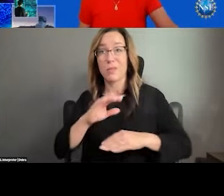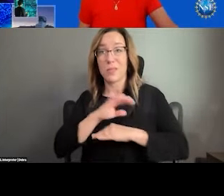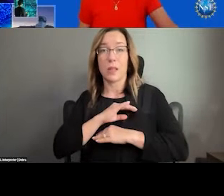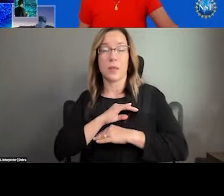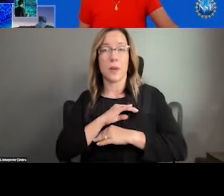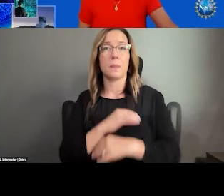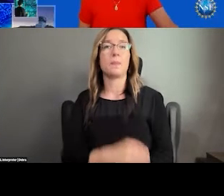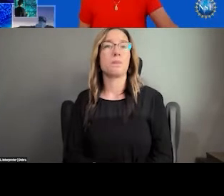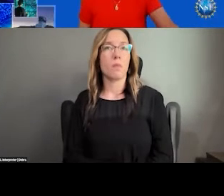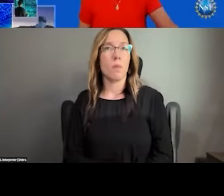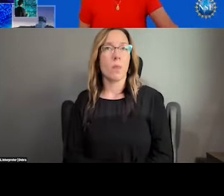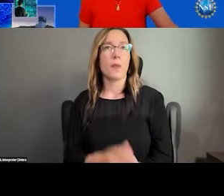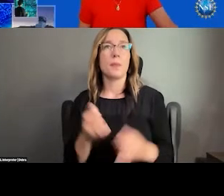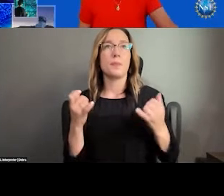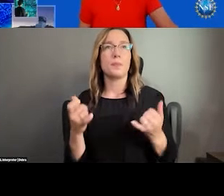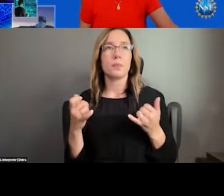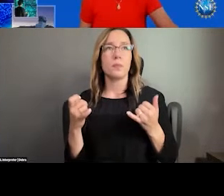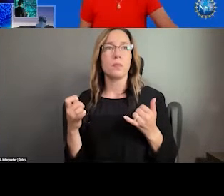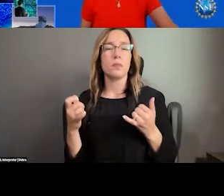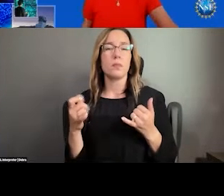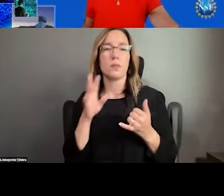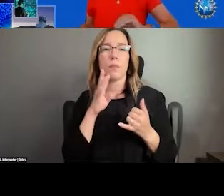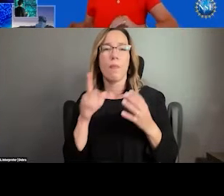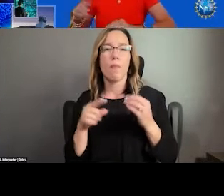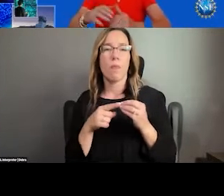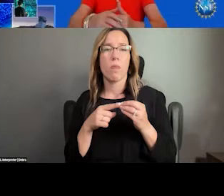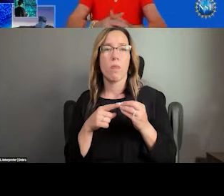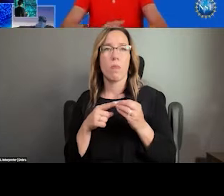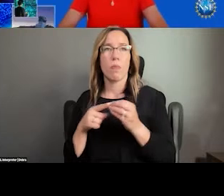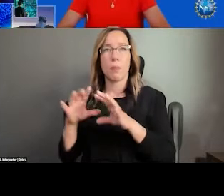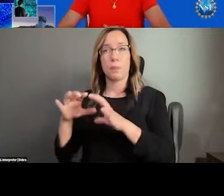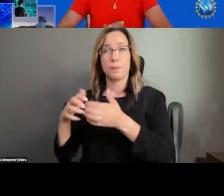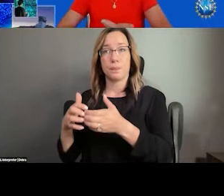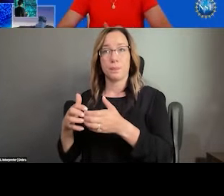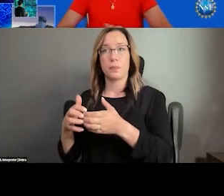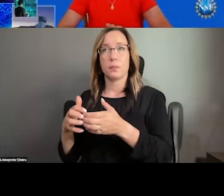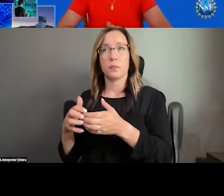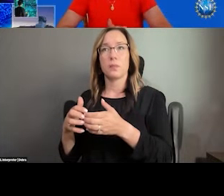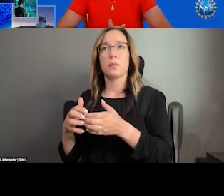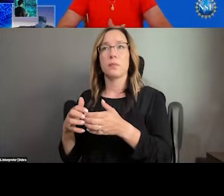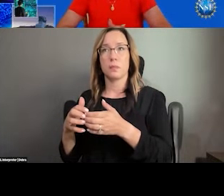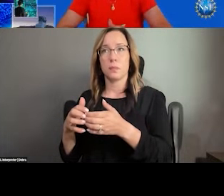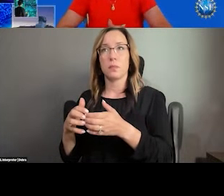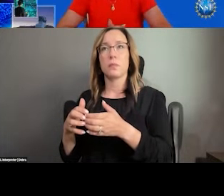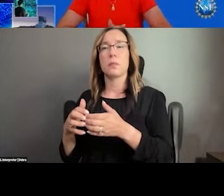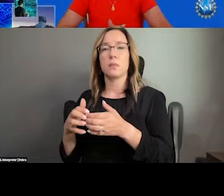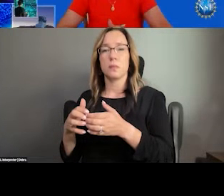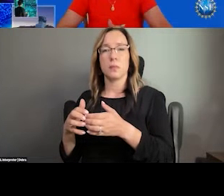Now I'm going to talk about the final category of entity that we are going to be